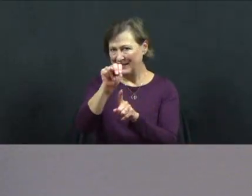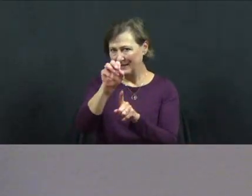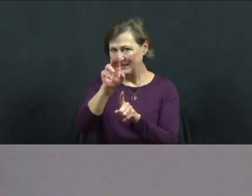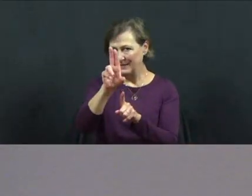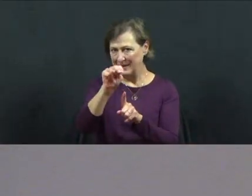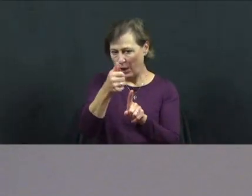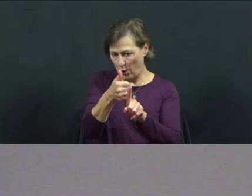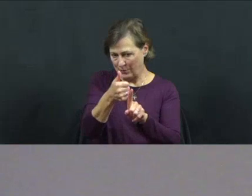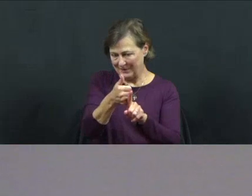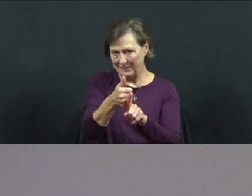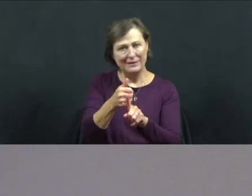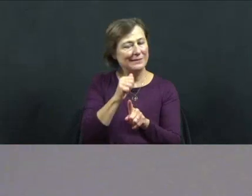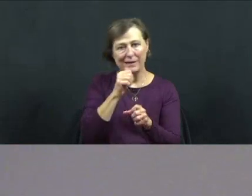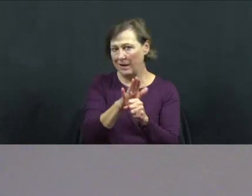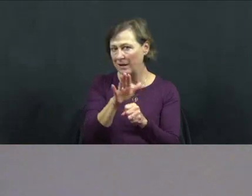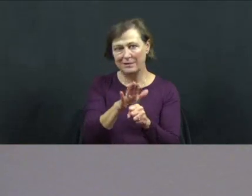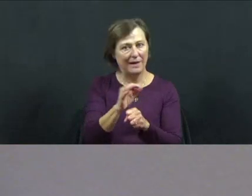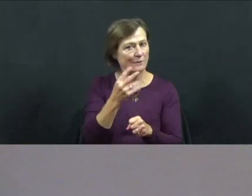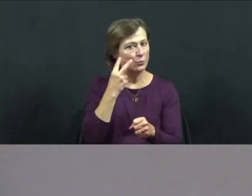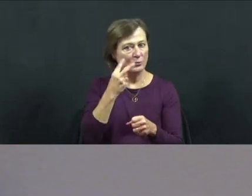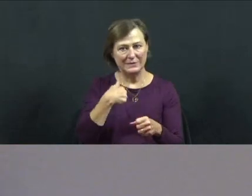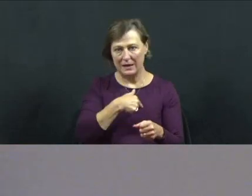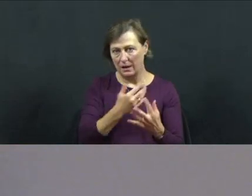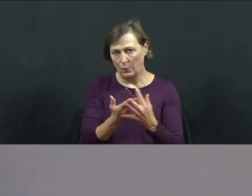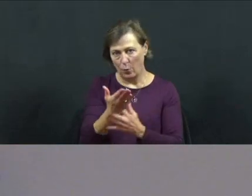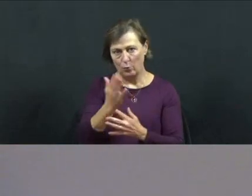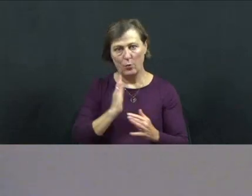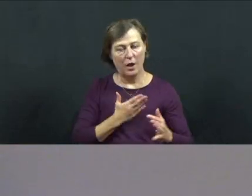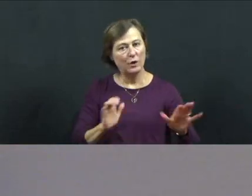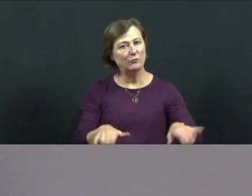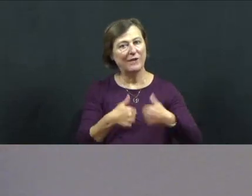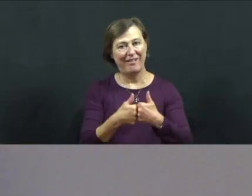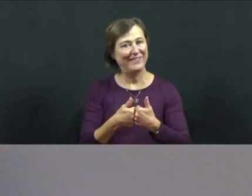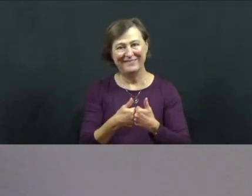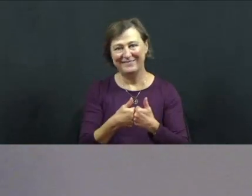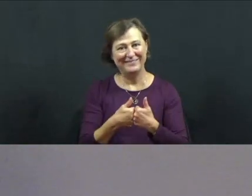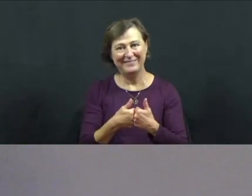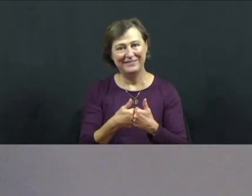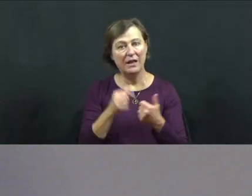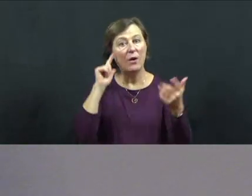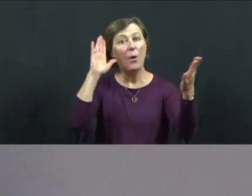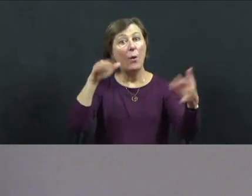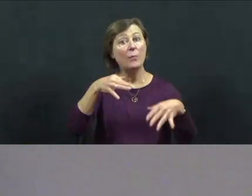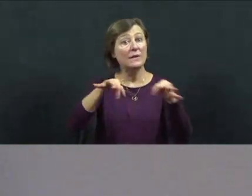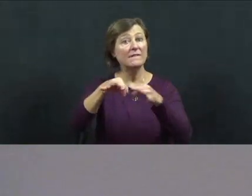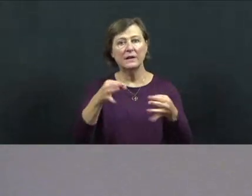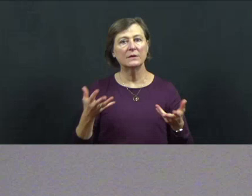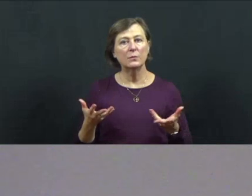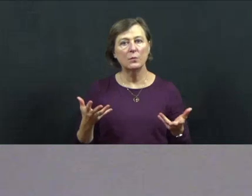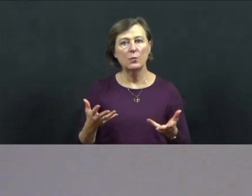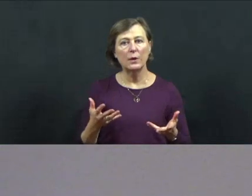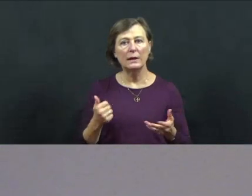to see us through our challenges. Hope is defined as a desire